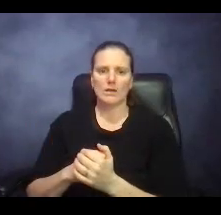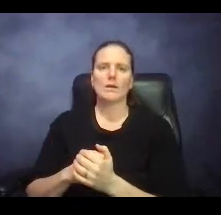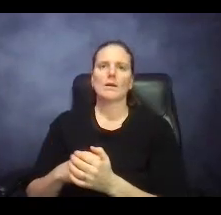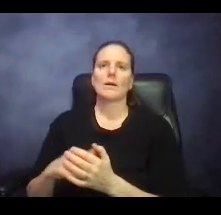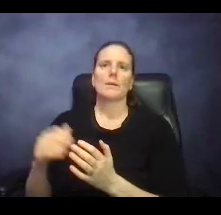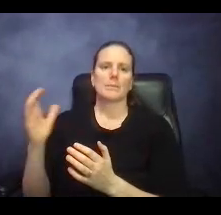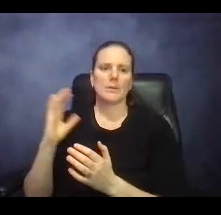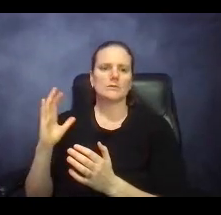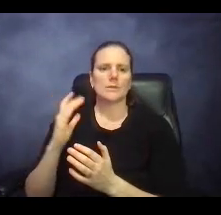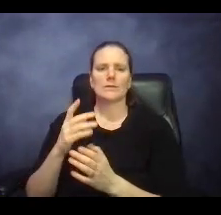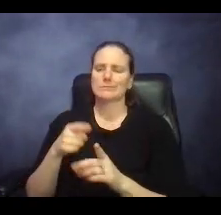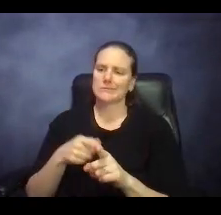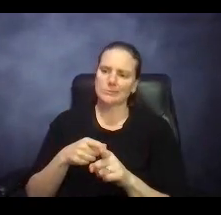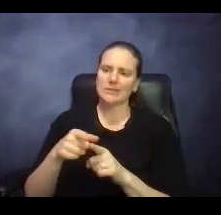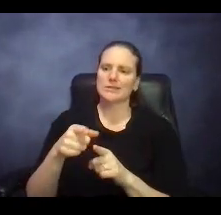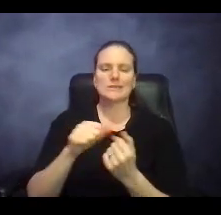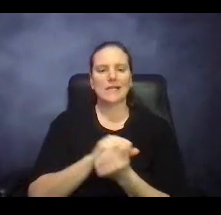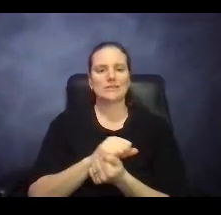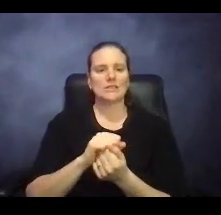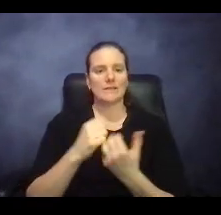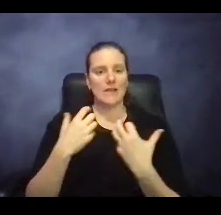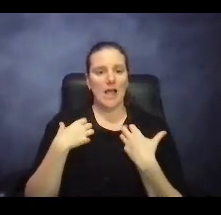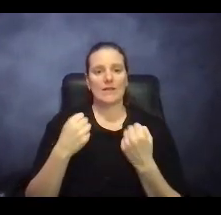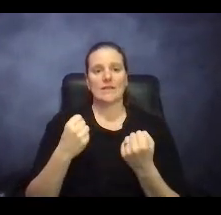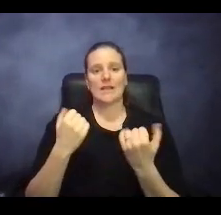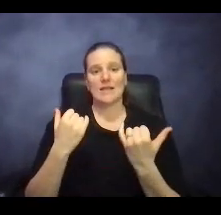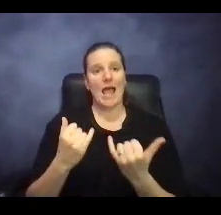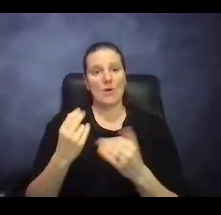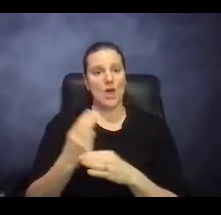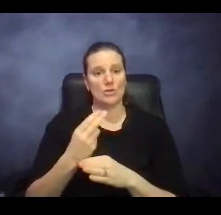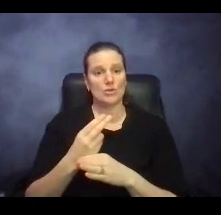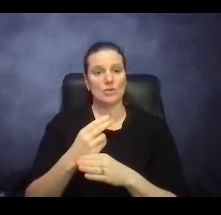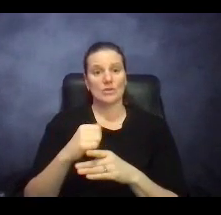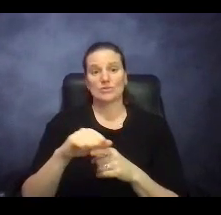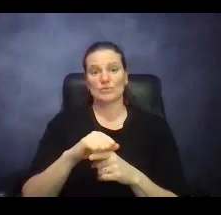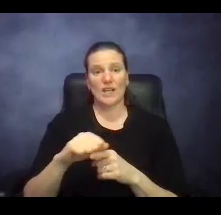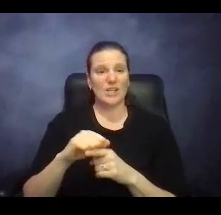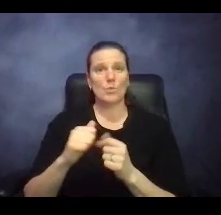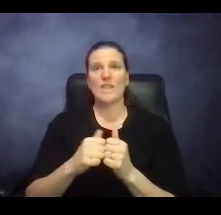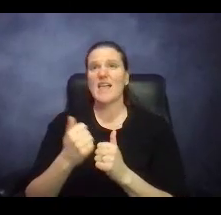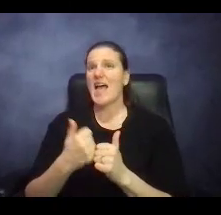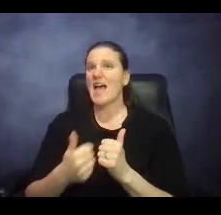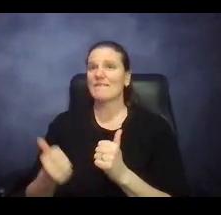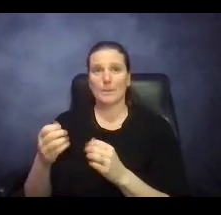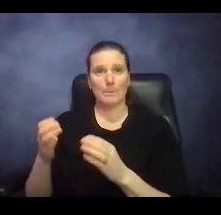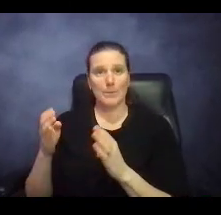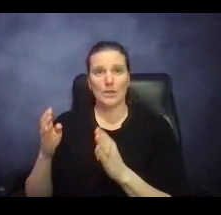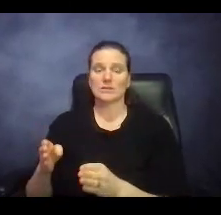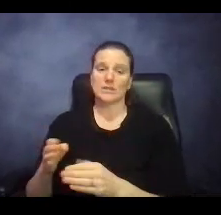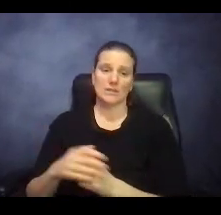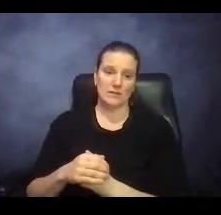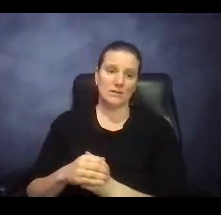to be kinda a specialist in digestive health and now I use my digestive training with almost every single patient. Every single one because